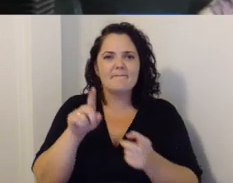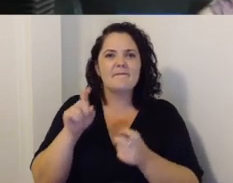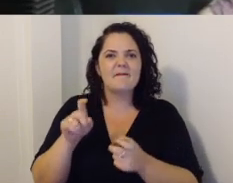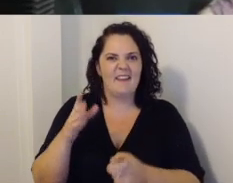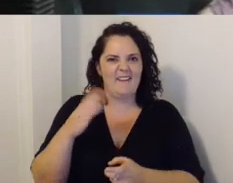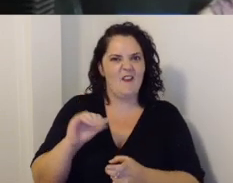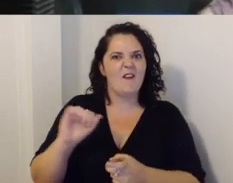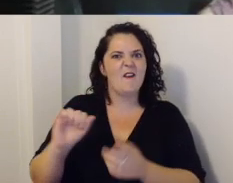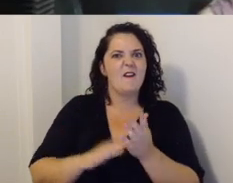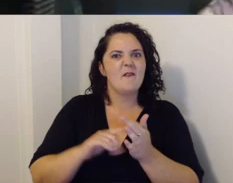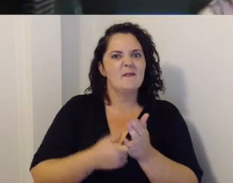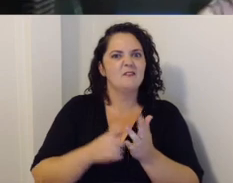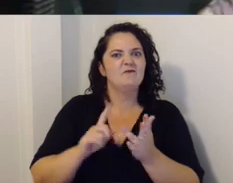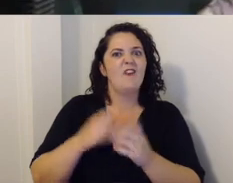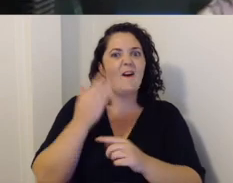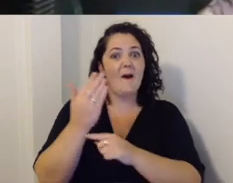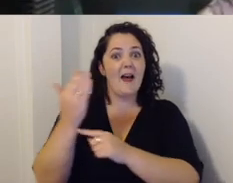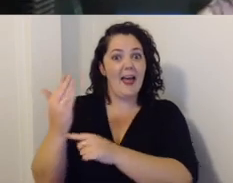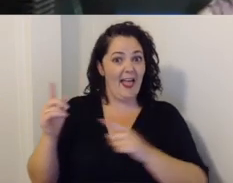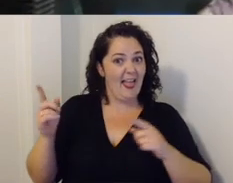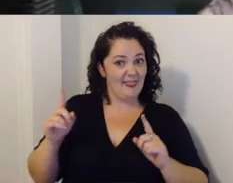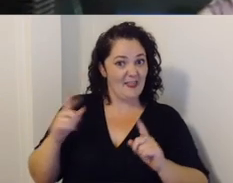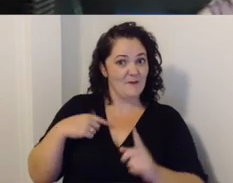and then we're going to dive right into doing some drawing and of course we have